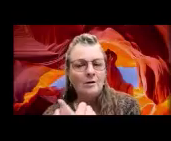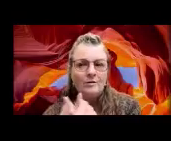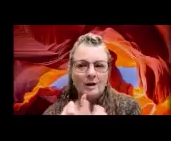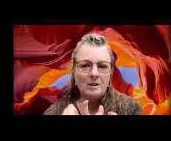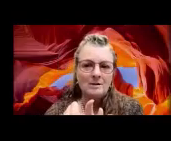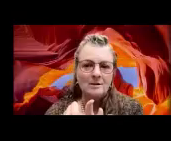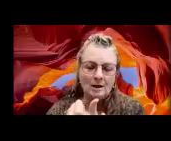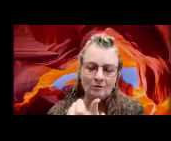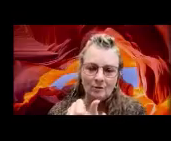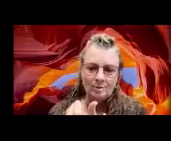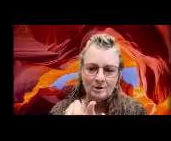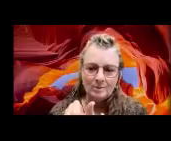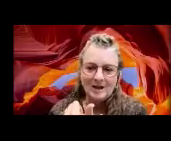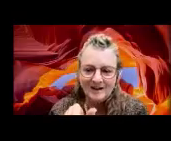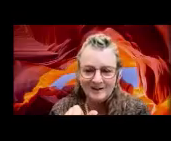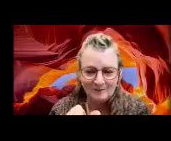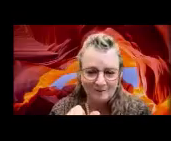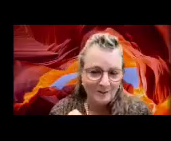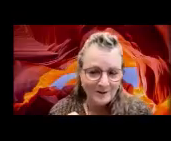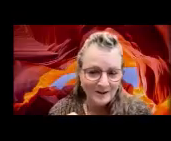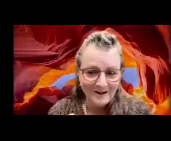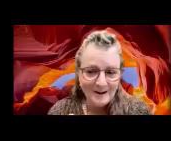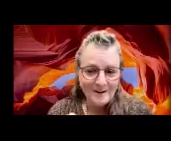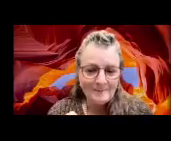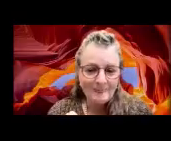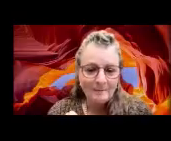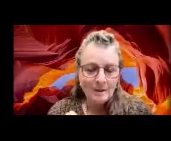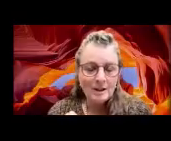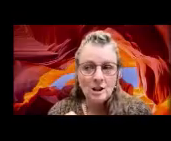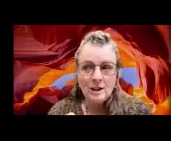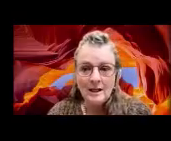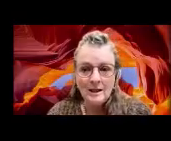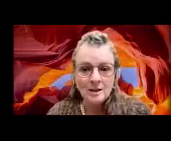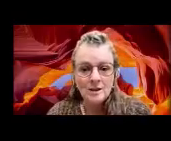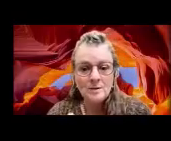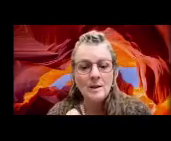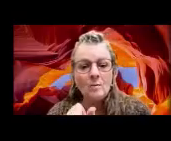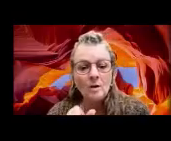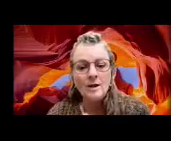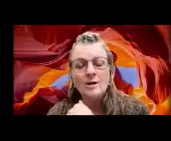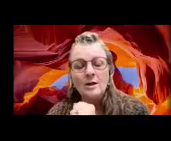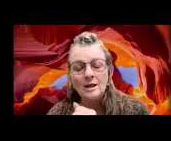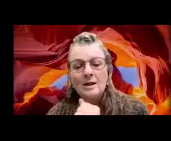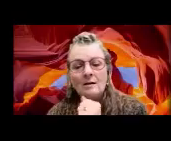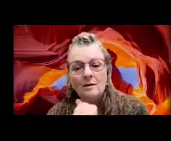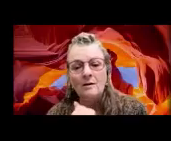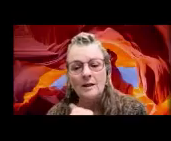her family's demand for her participate in the family, but like she can't. She's been working her guts out all day